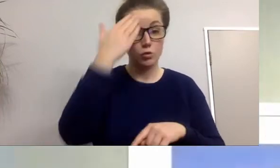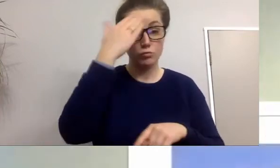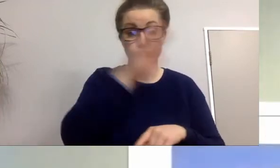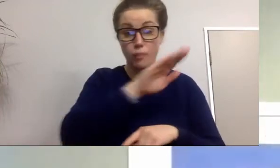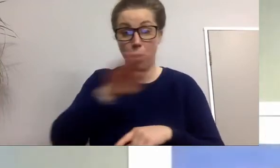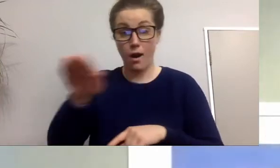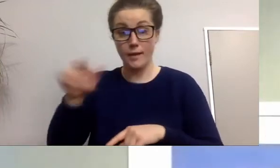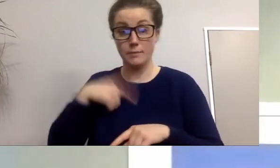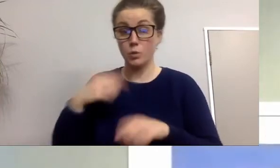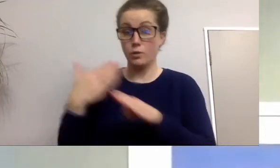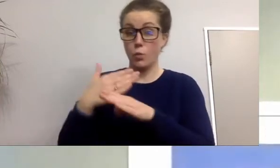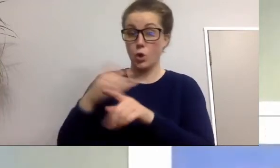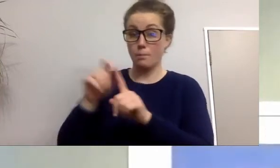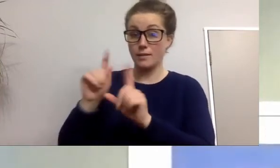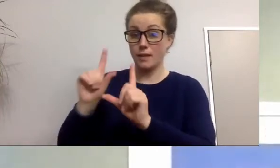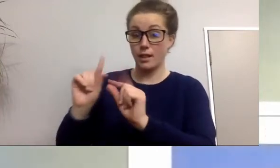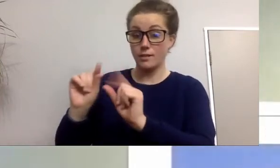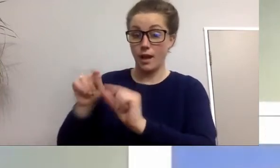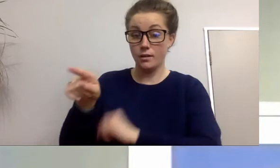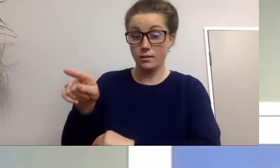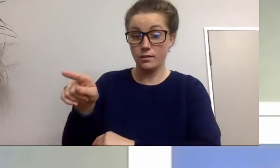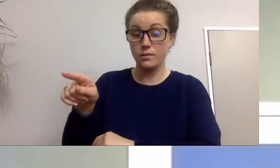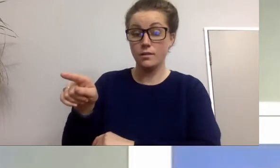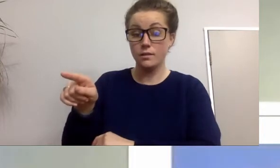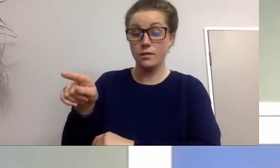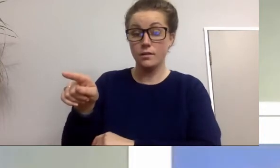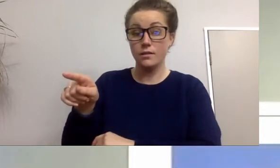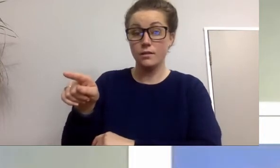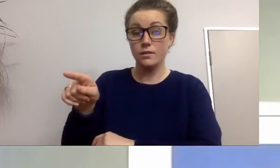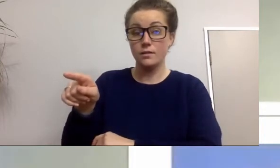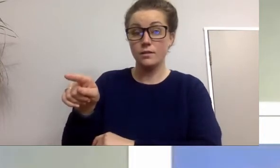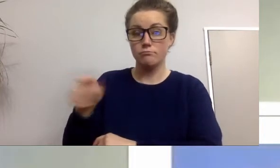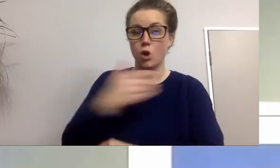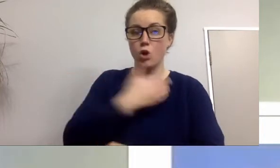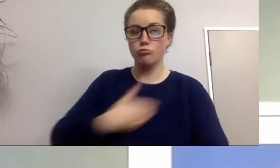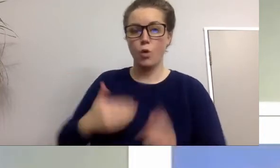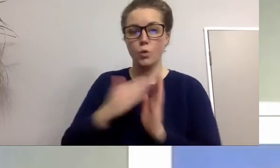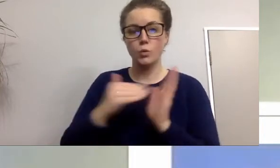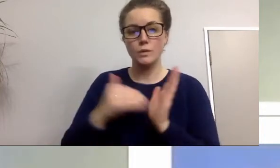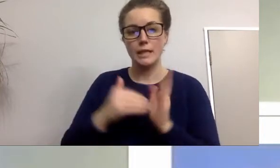she's done, the Royal New Zealand Ballet established an accessibility policy at